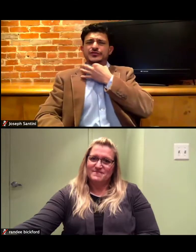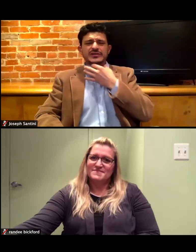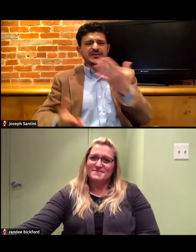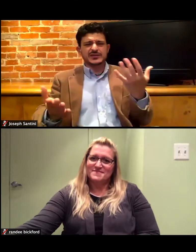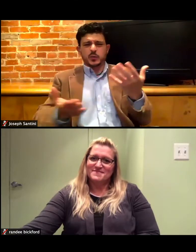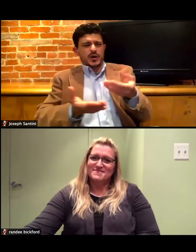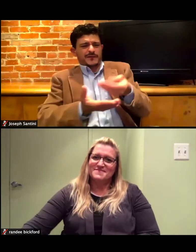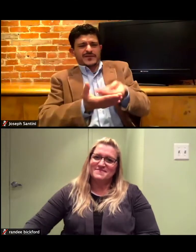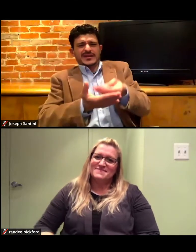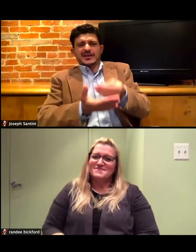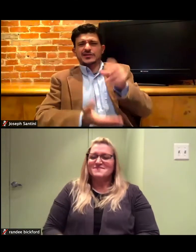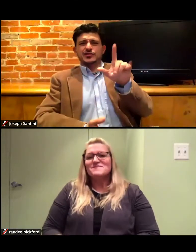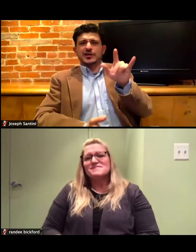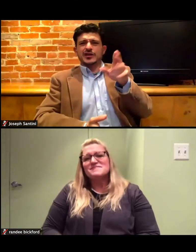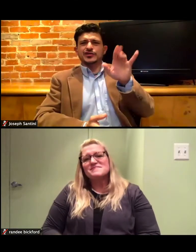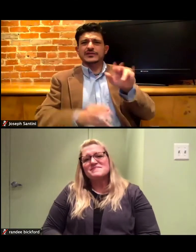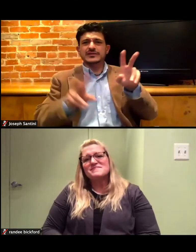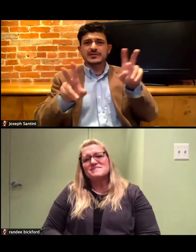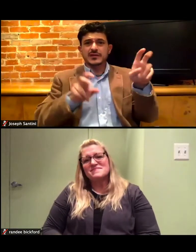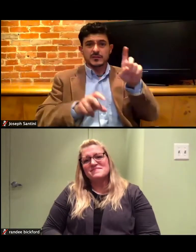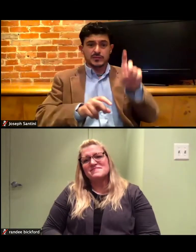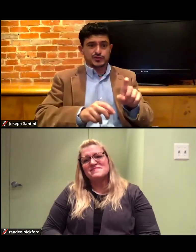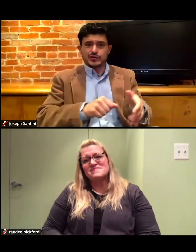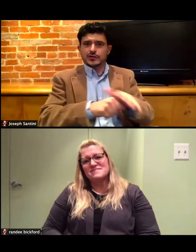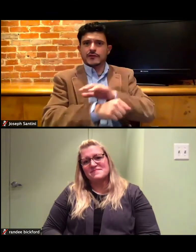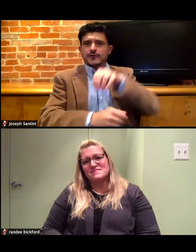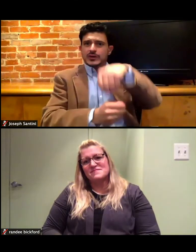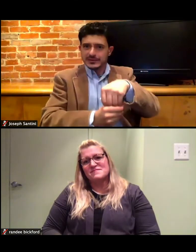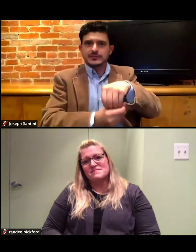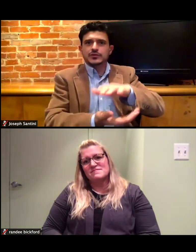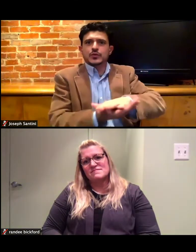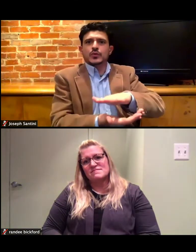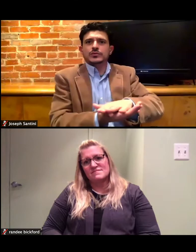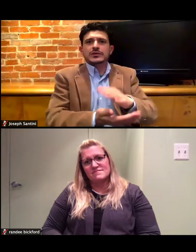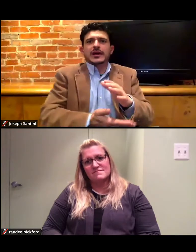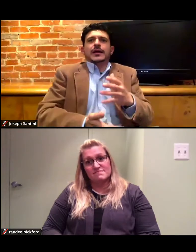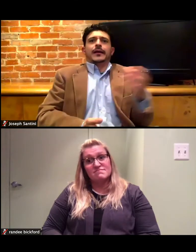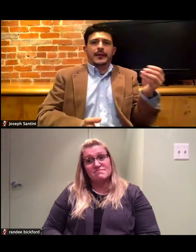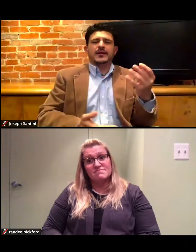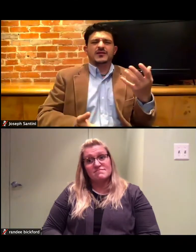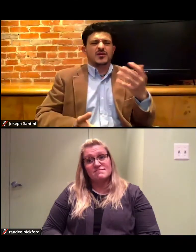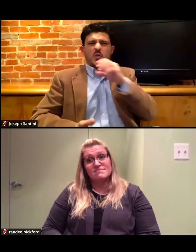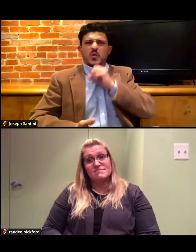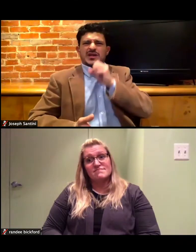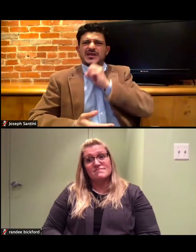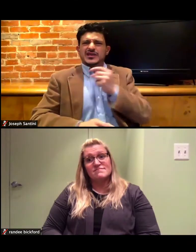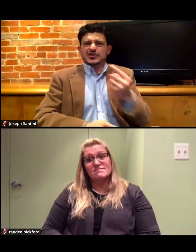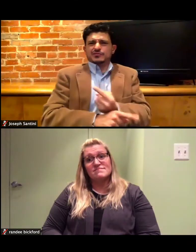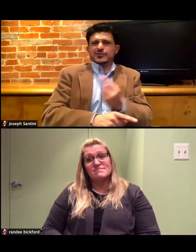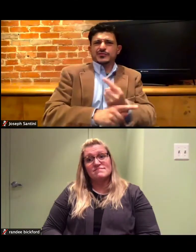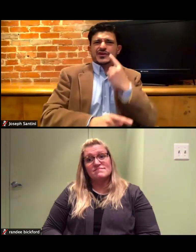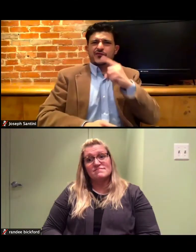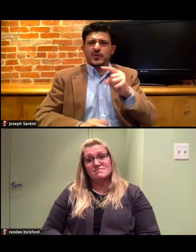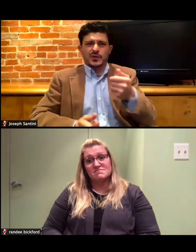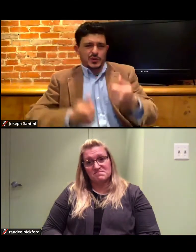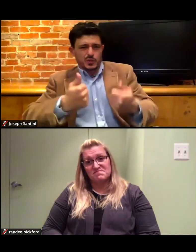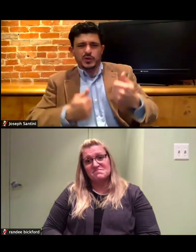Okay, the next question is, what financial literacy topics should be covered in schools and at which ages?